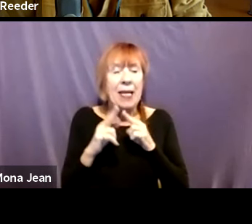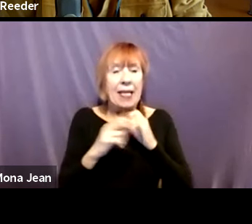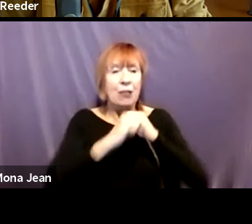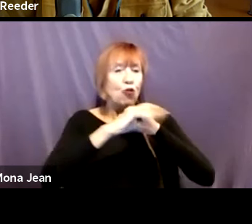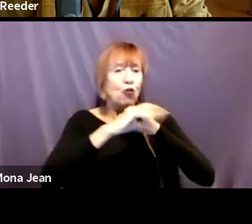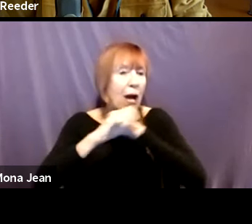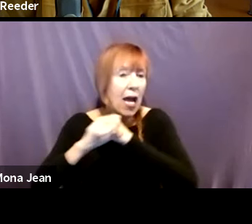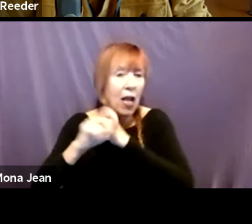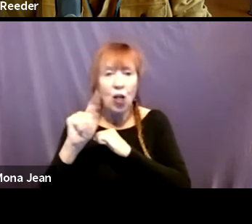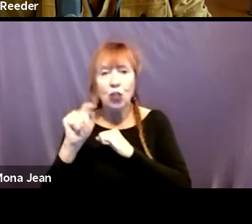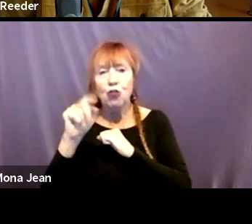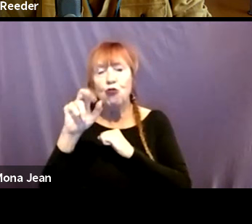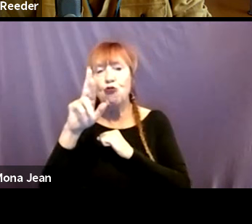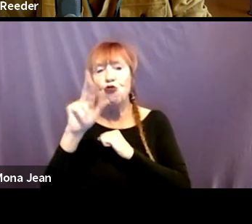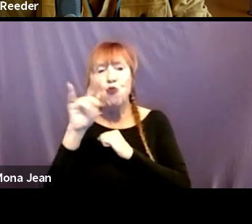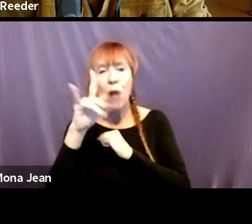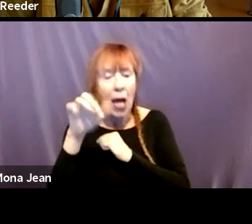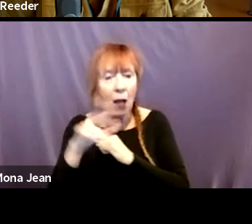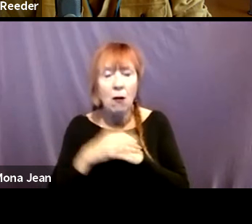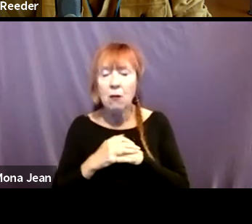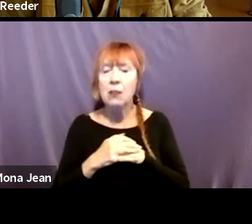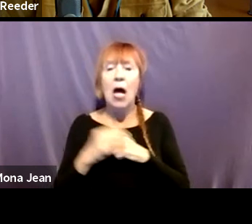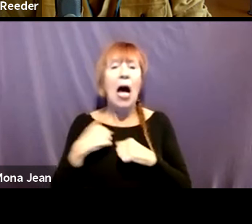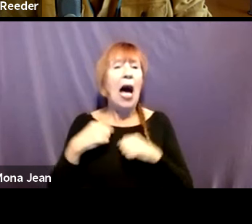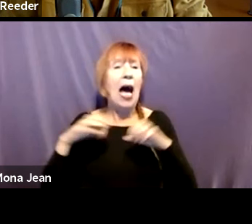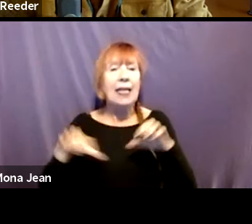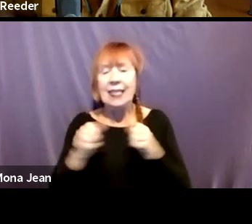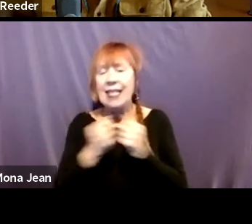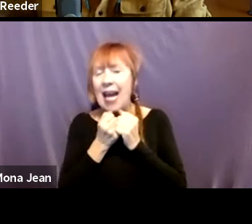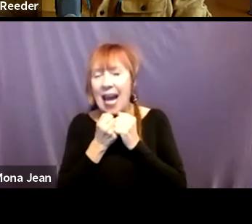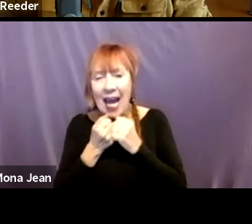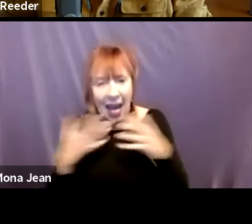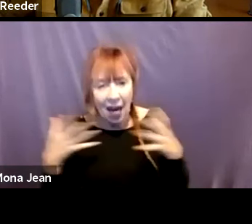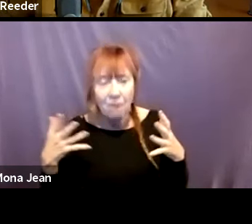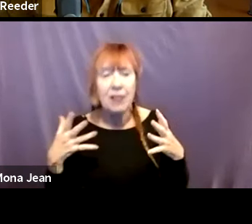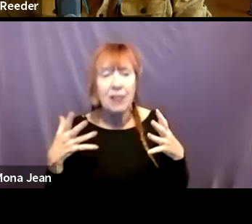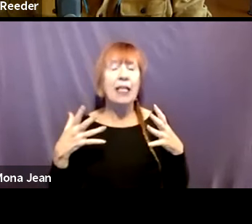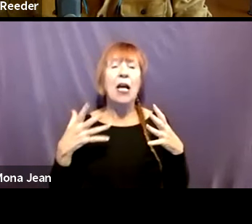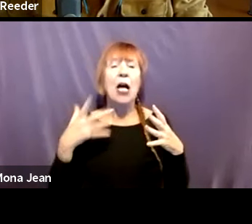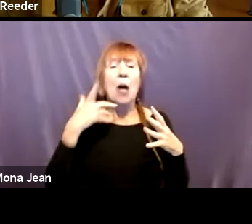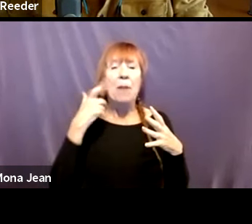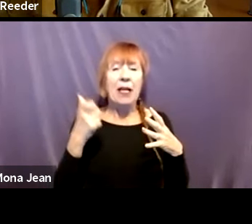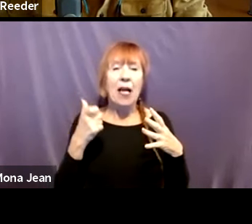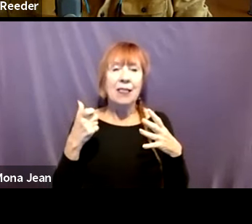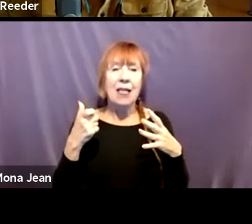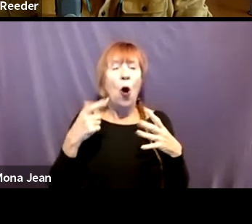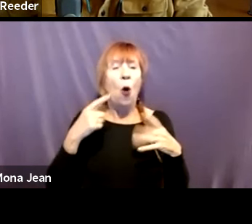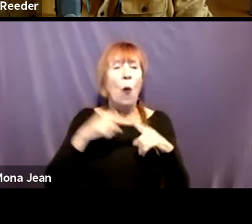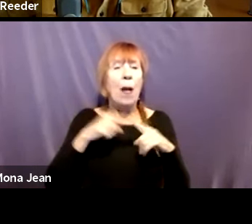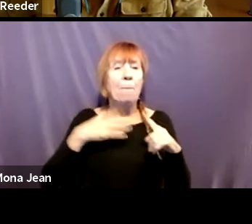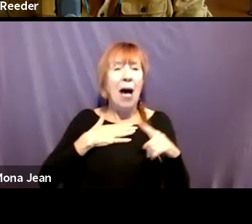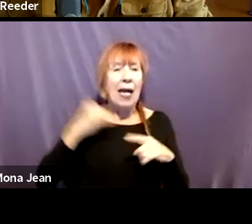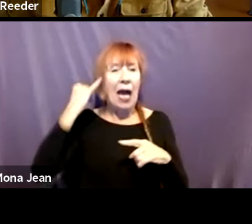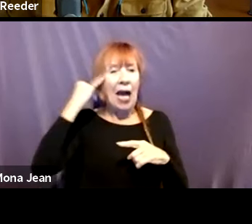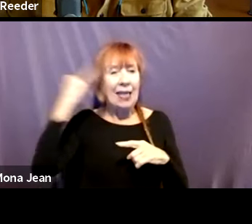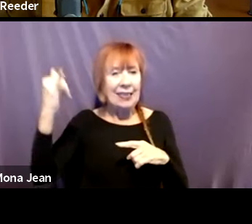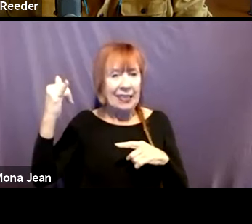Whatever I can to help, as my ideas get a little weirder, help the executives not have to imagine it in their own heads,